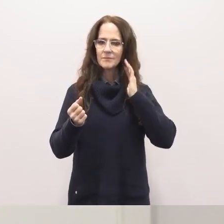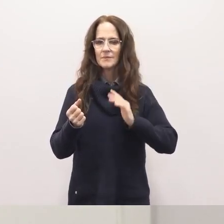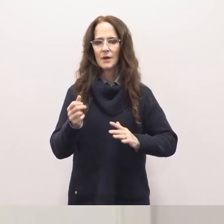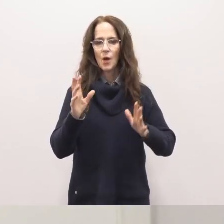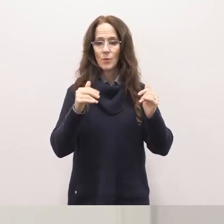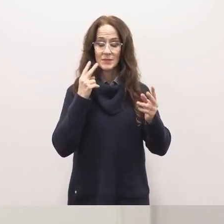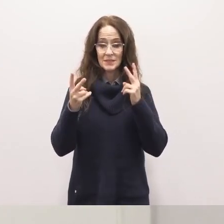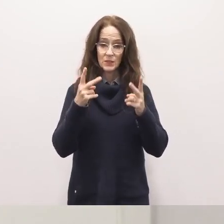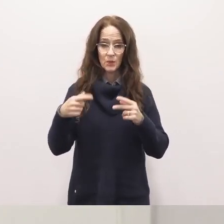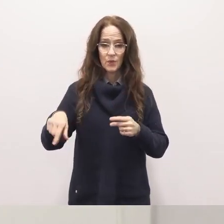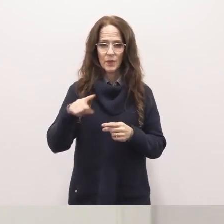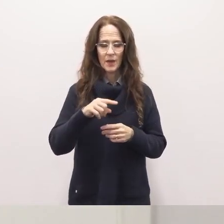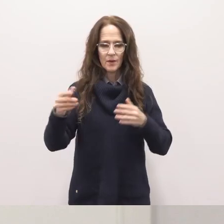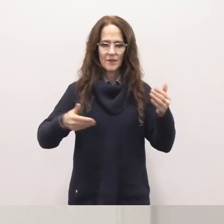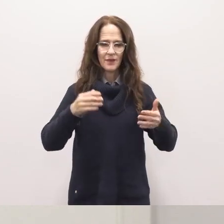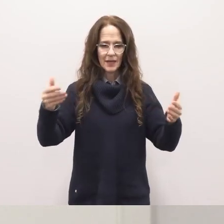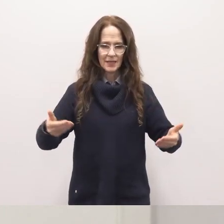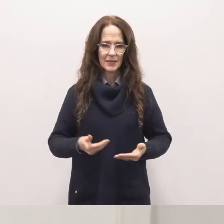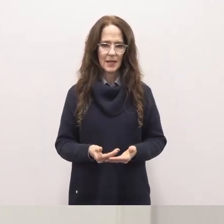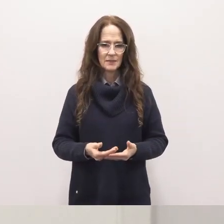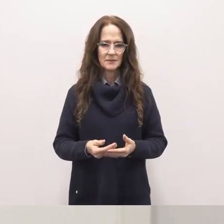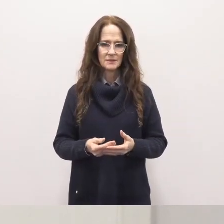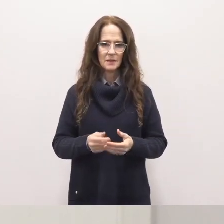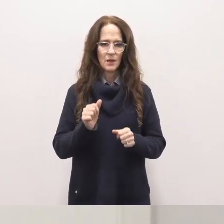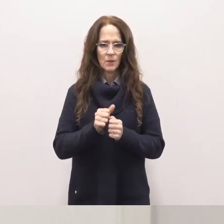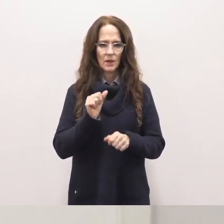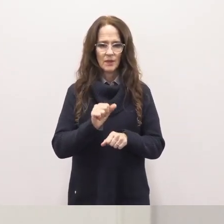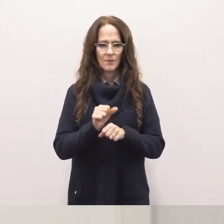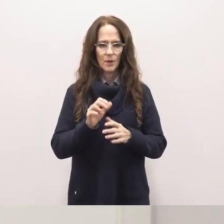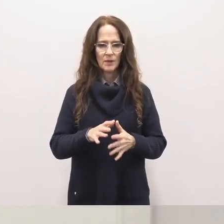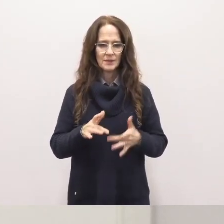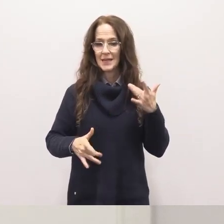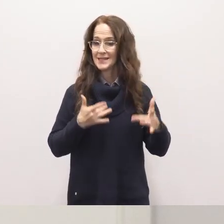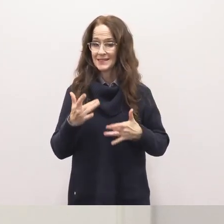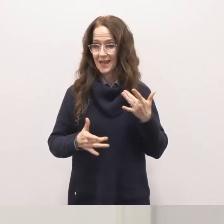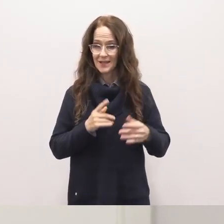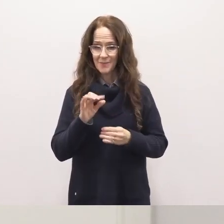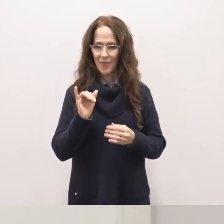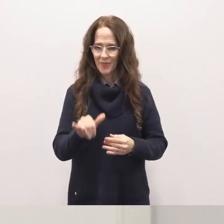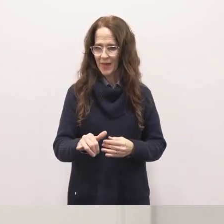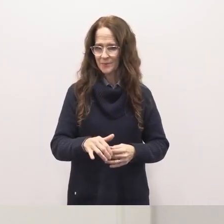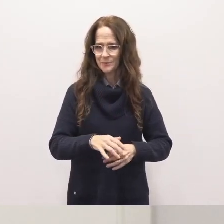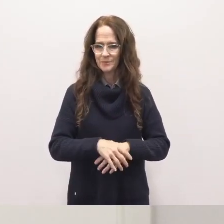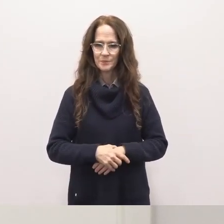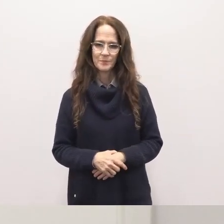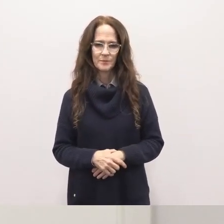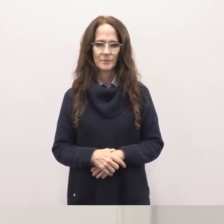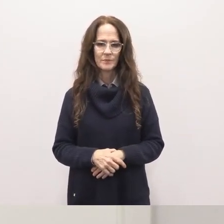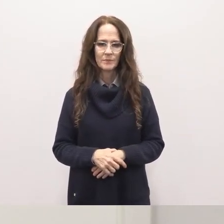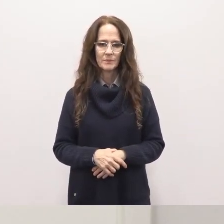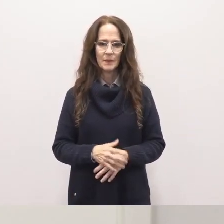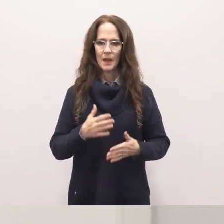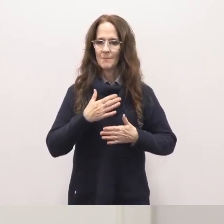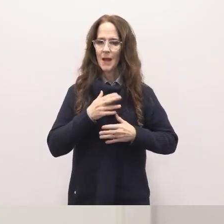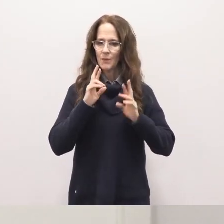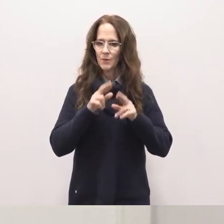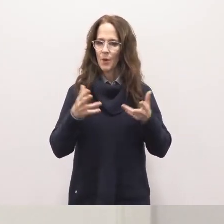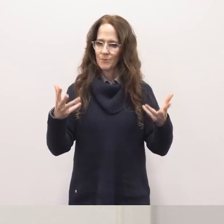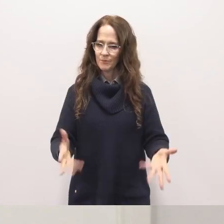and invited guests that will come with those employees. So really excited about that. And that is my report for tonight. Thank you.